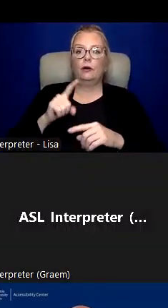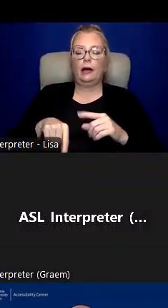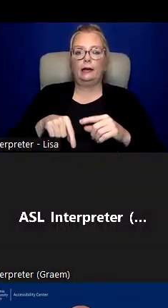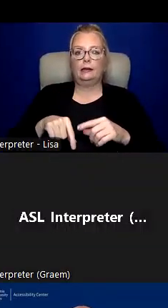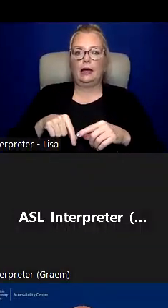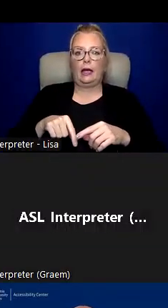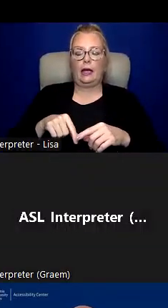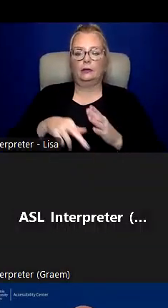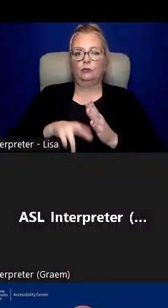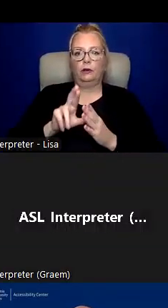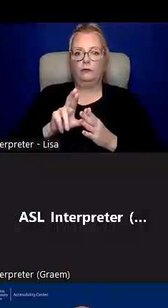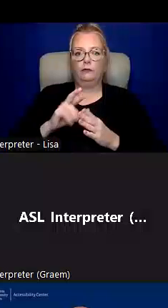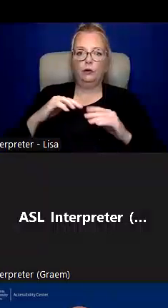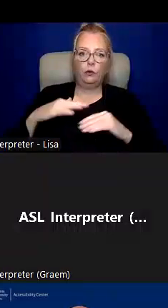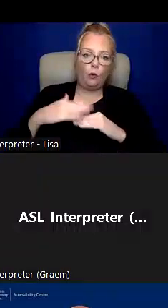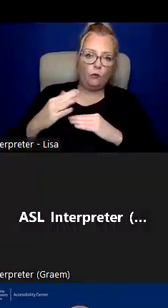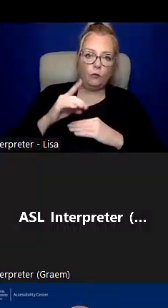That just wouldn't work, given I already had a full-time job.